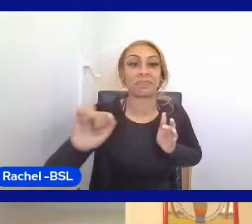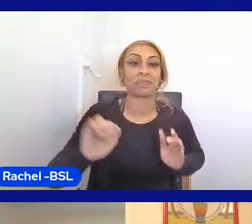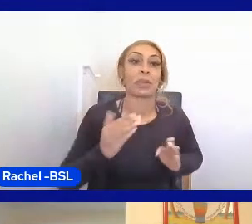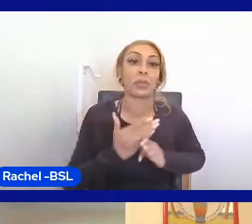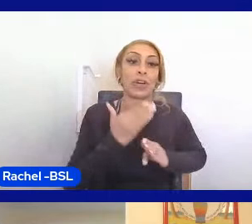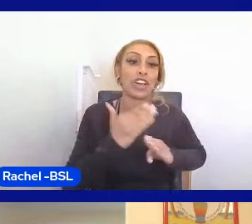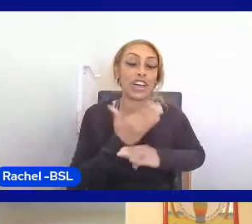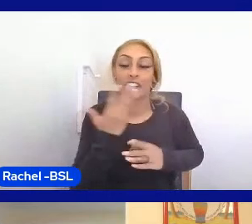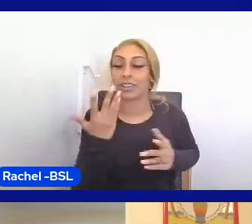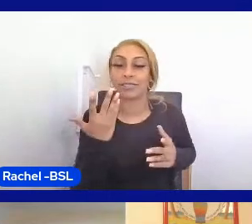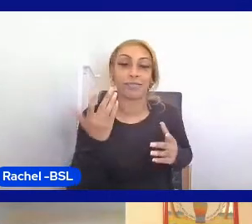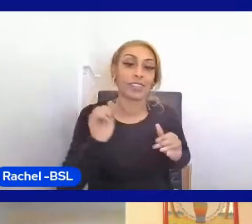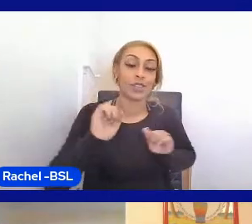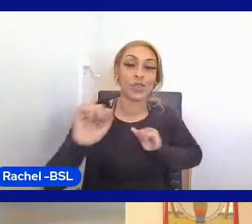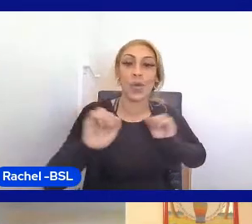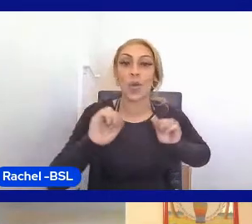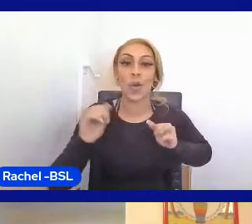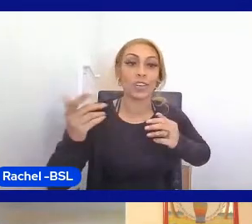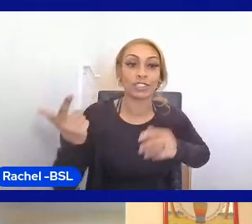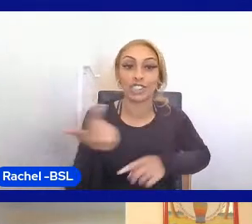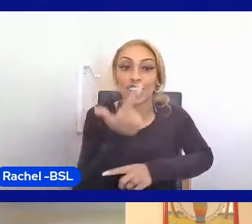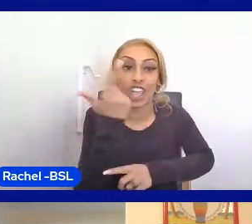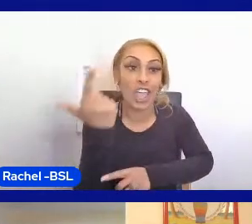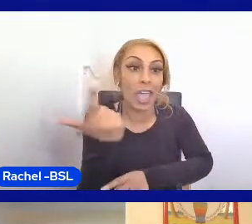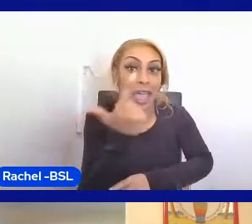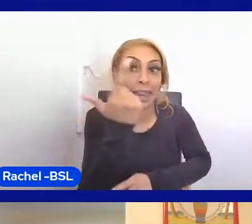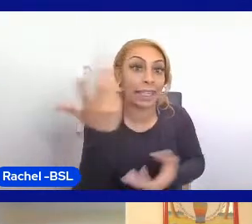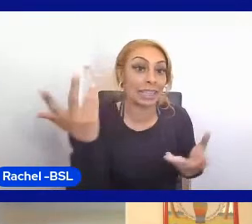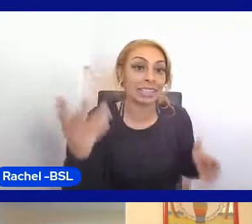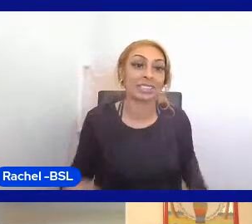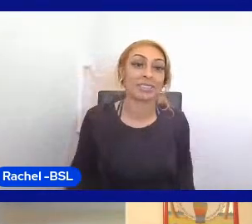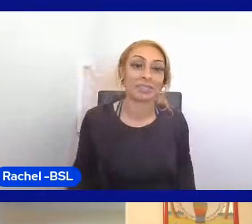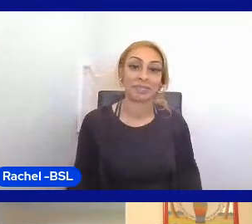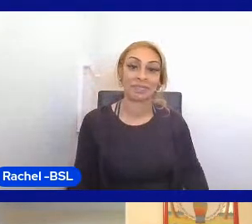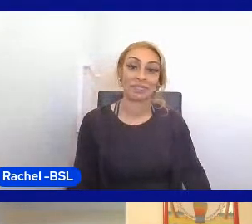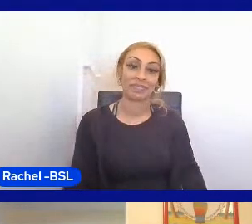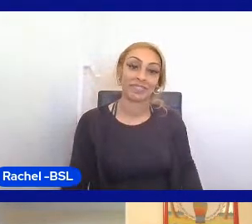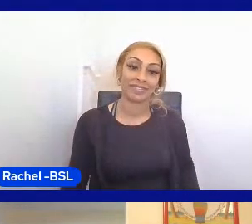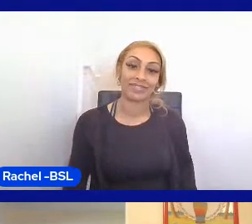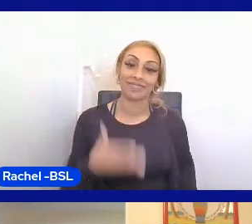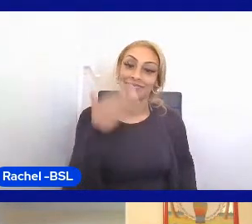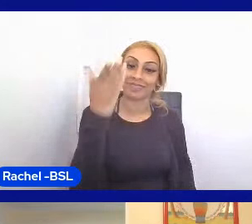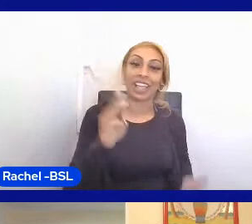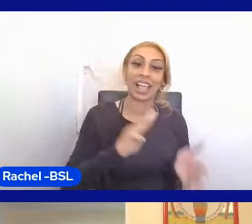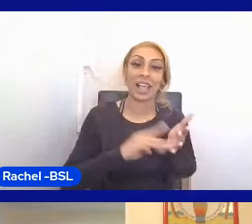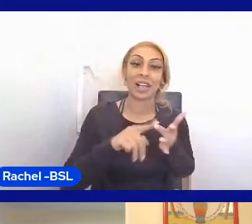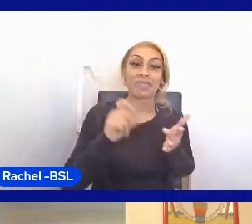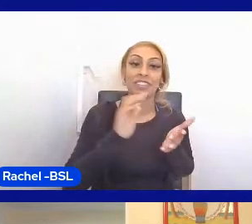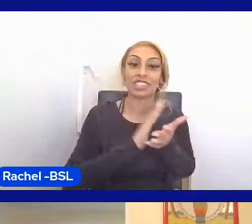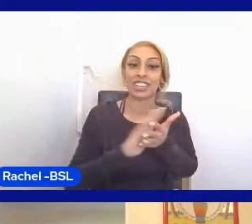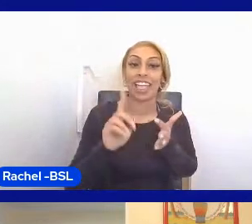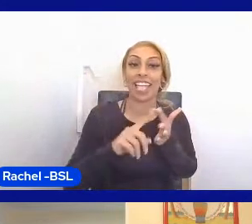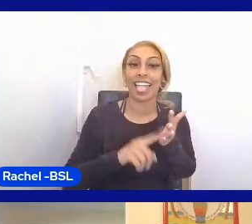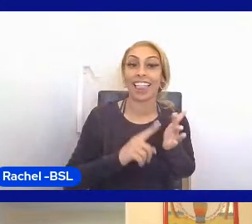So I would like to hear from you all about where you are planning to go next with this work, and